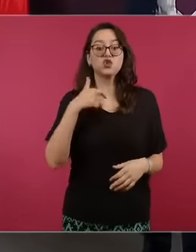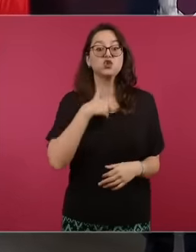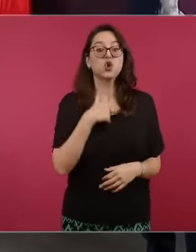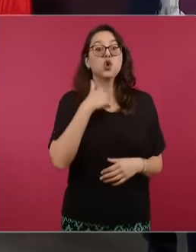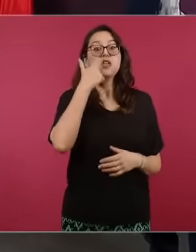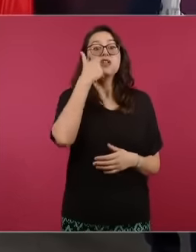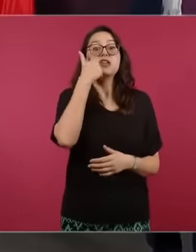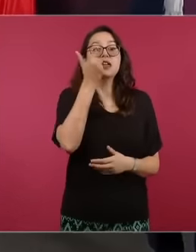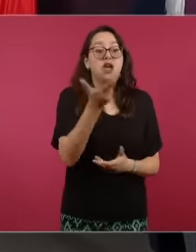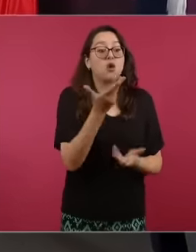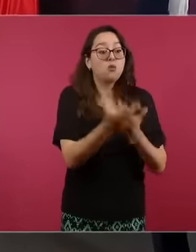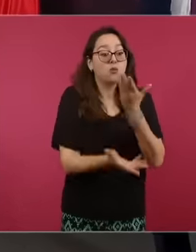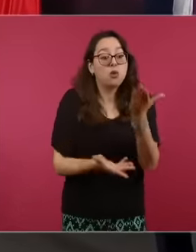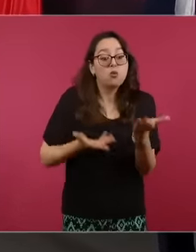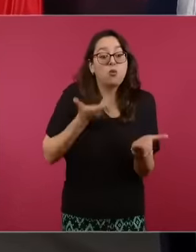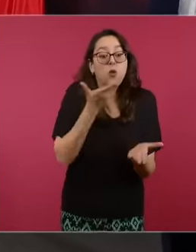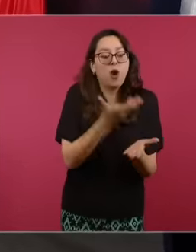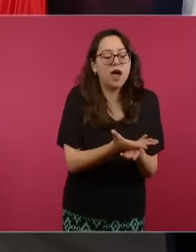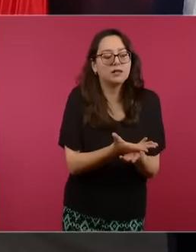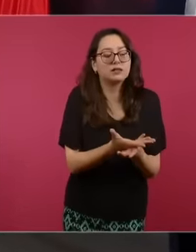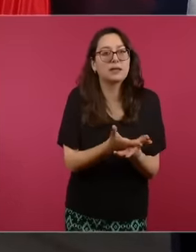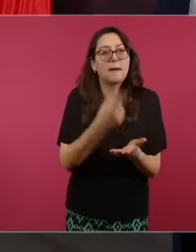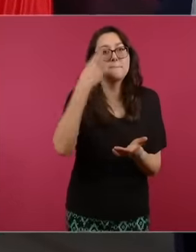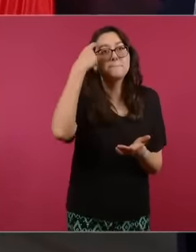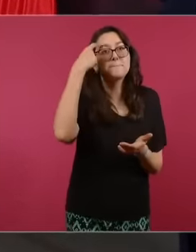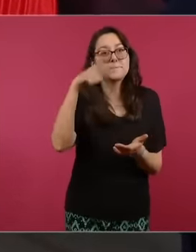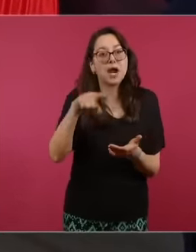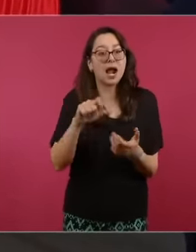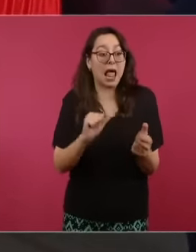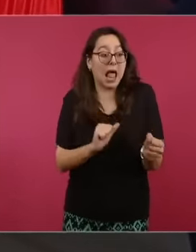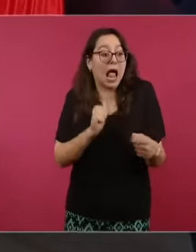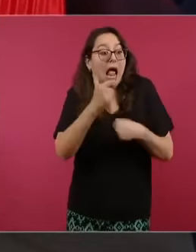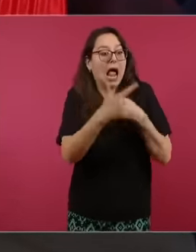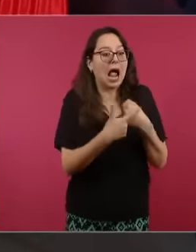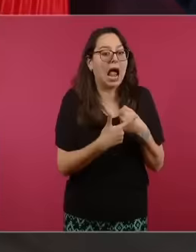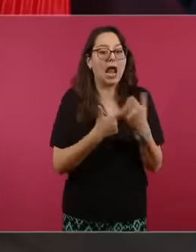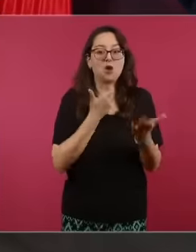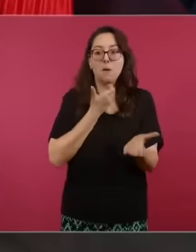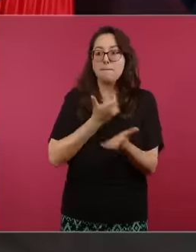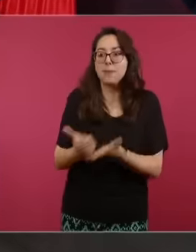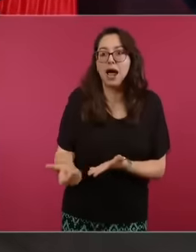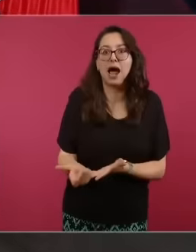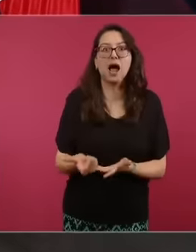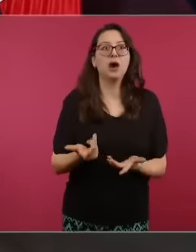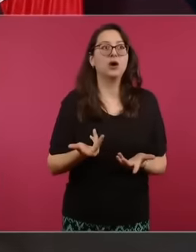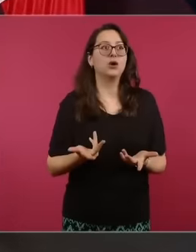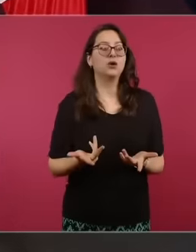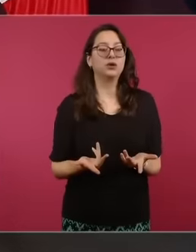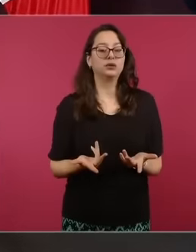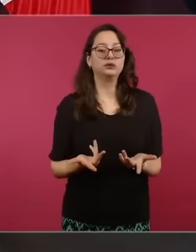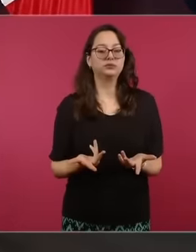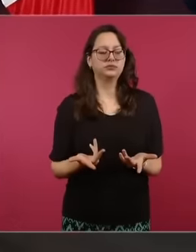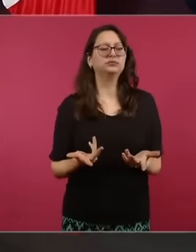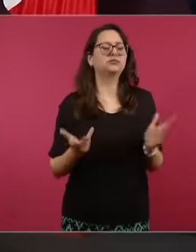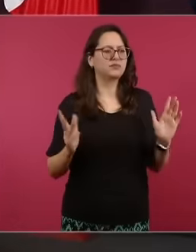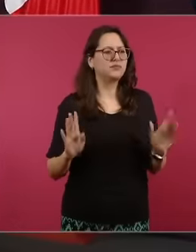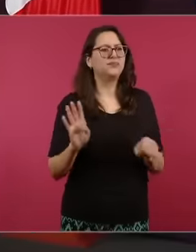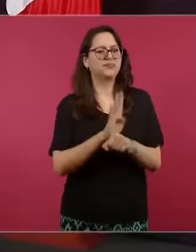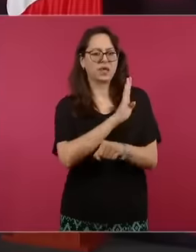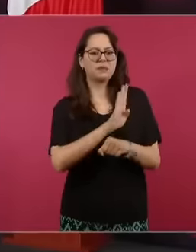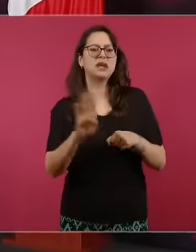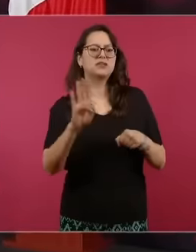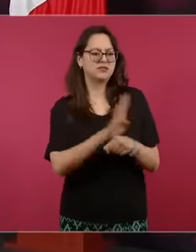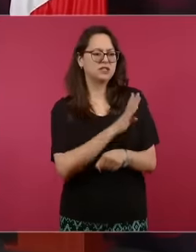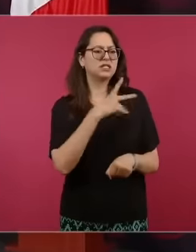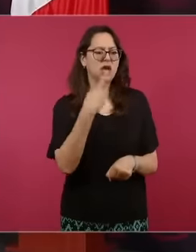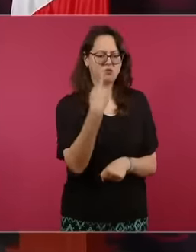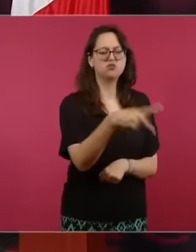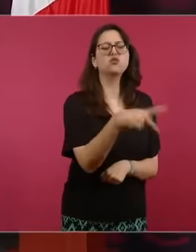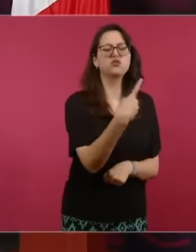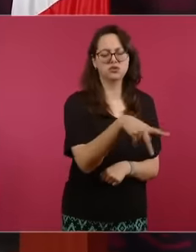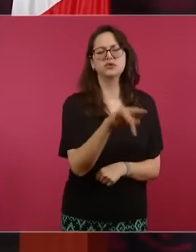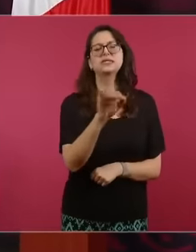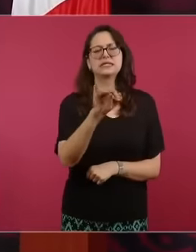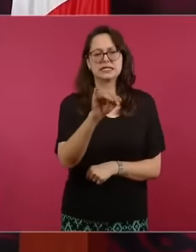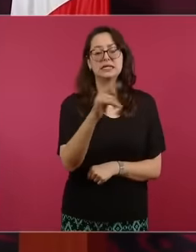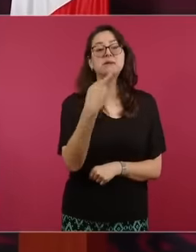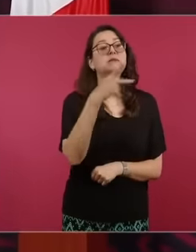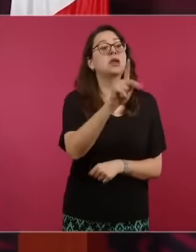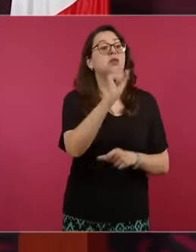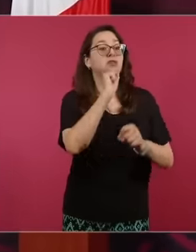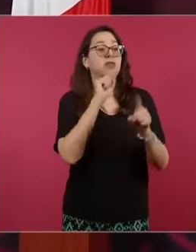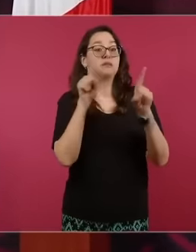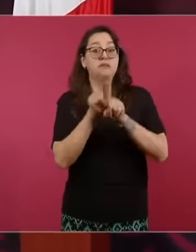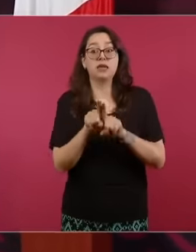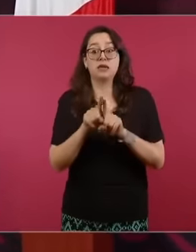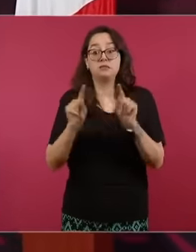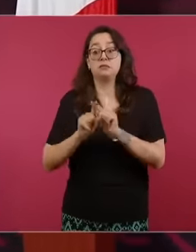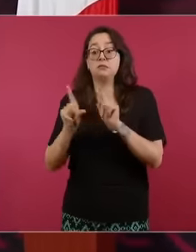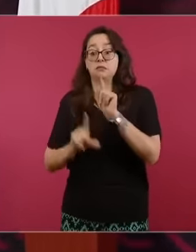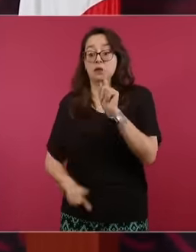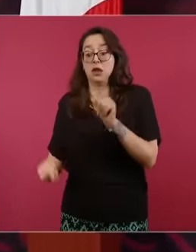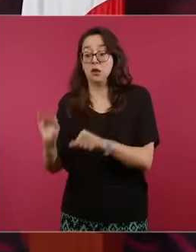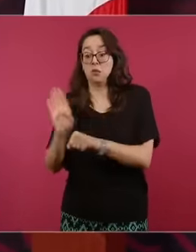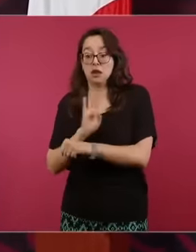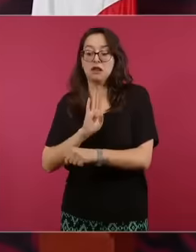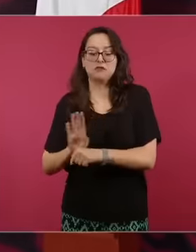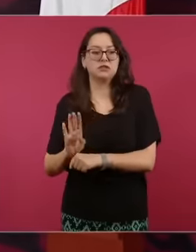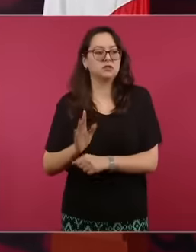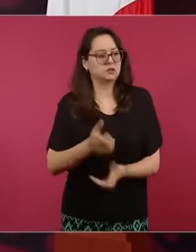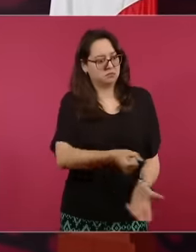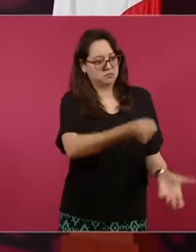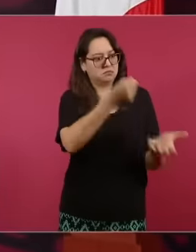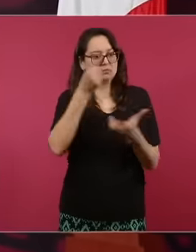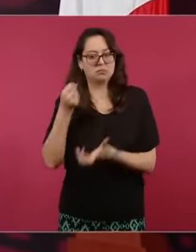eh I consider it good I considered it good Yes I was going to be under